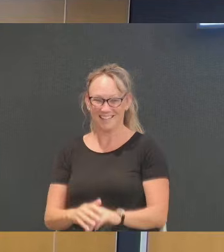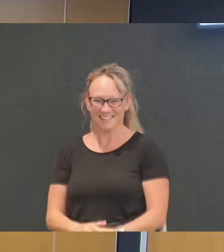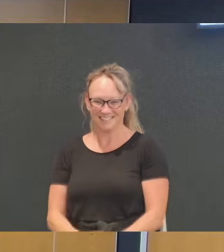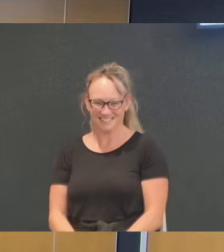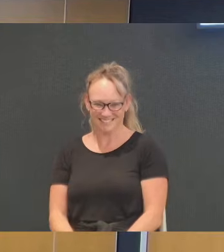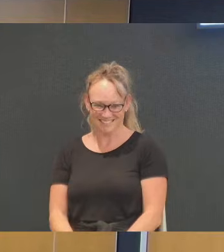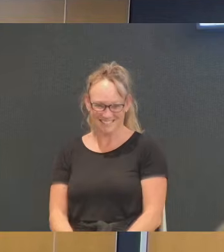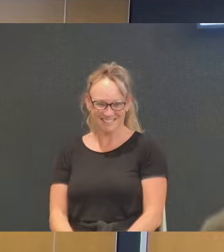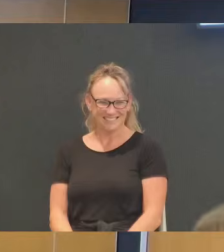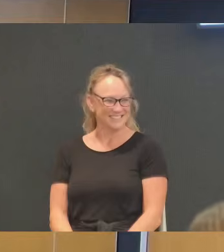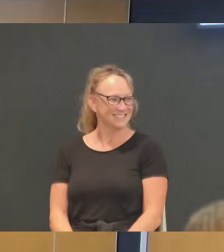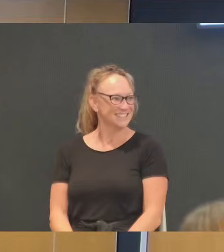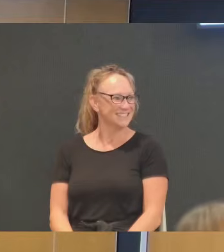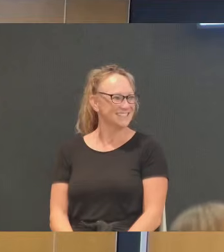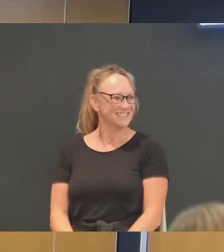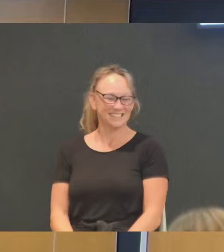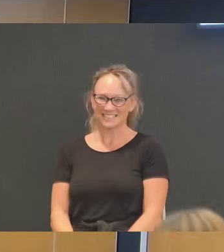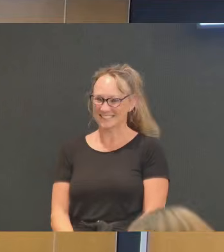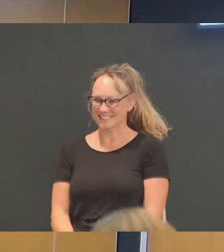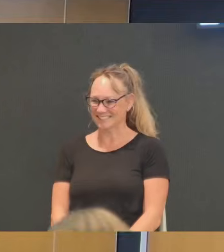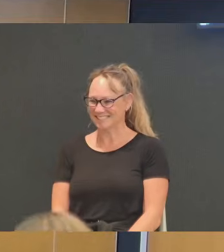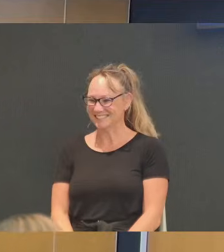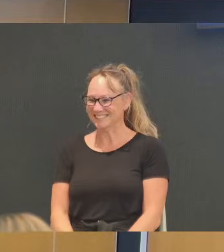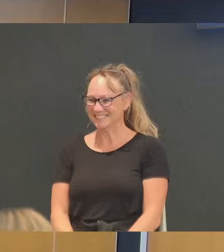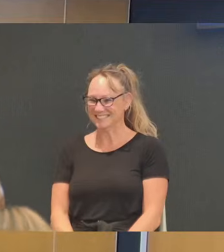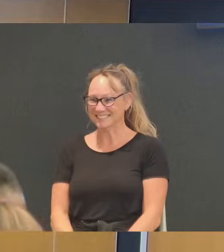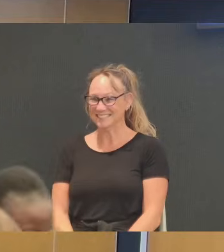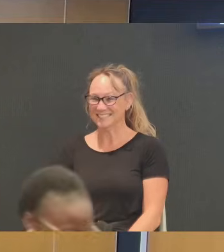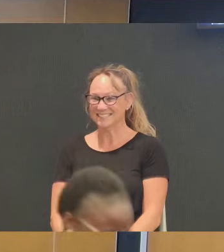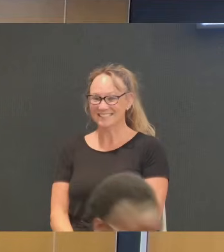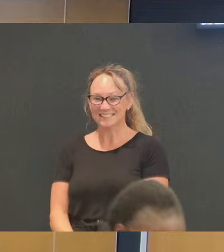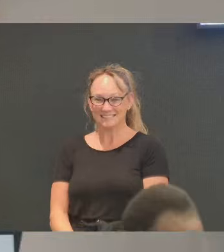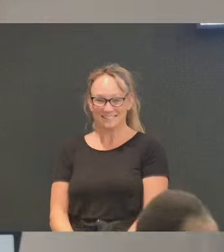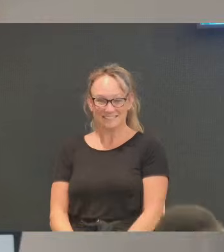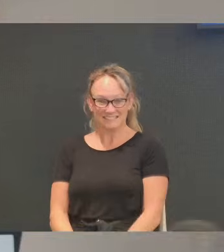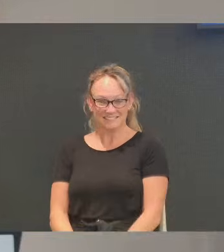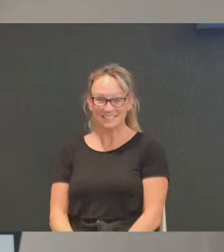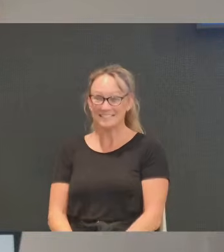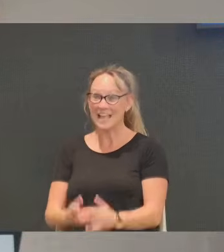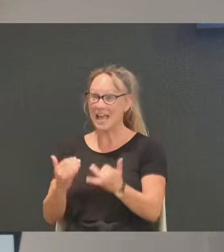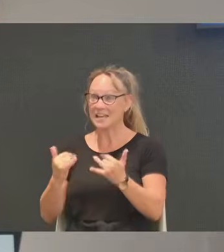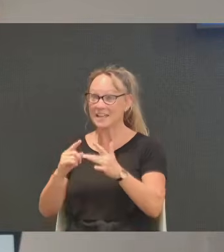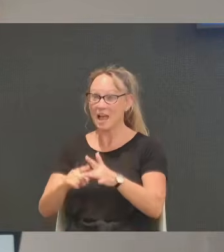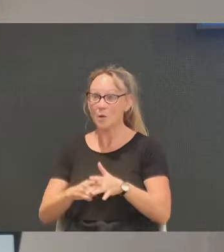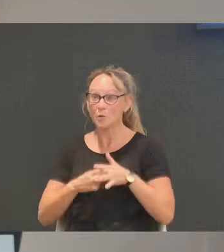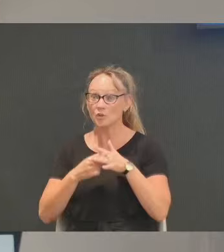Excuse us. We're gonna we're going to get started with public comments.